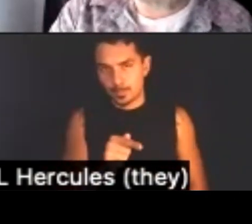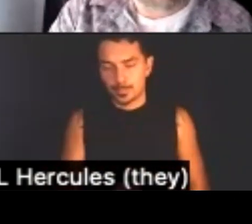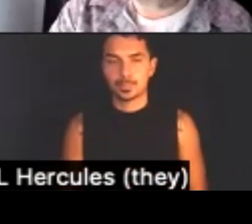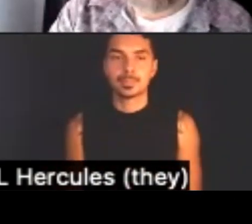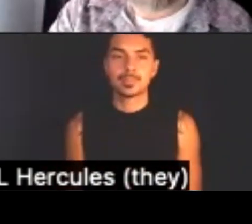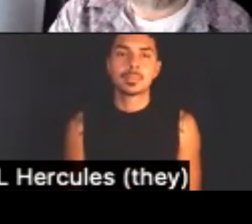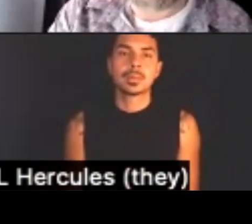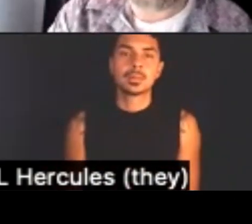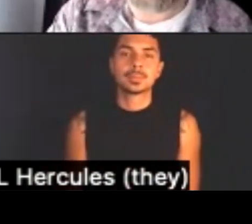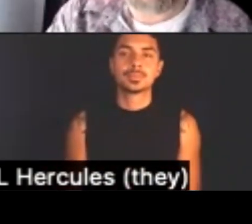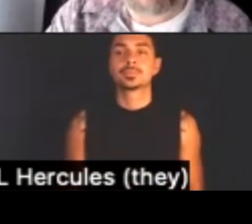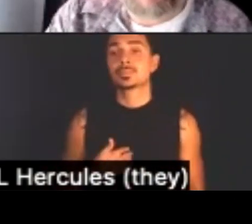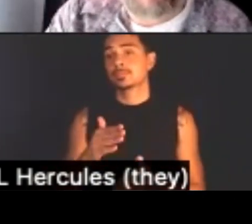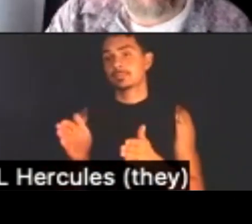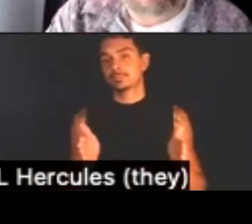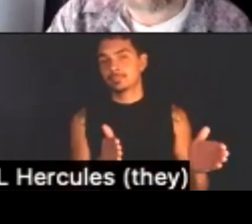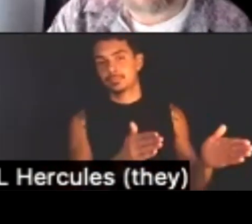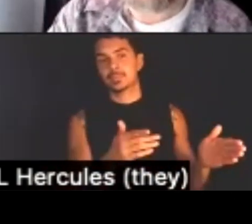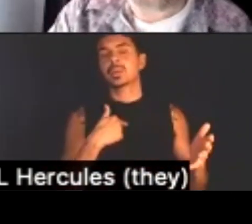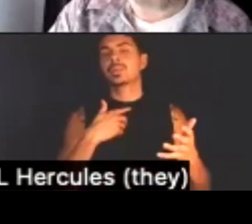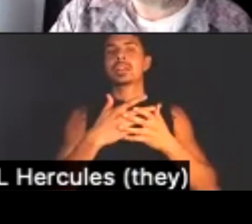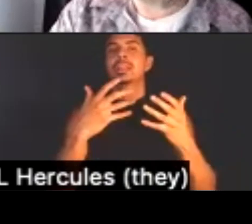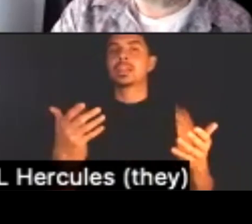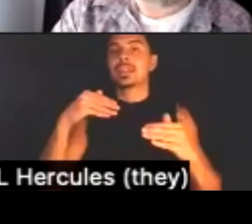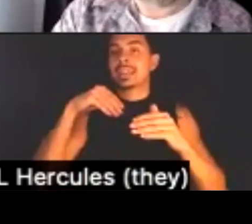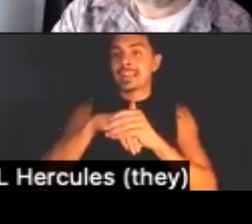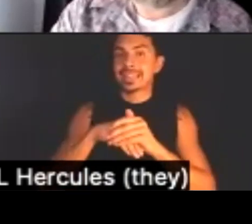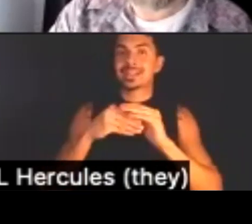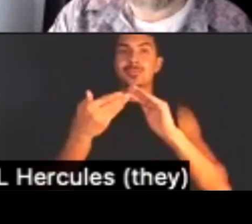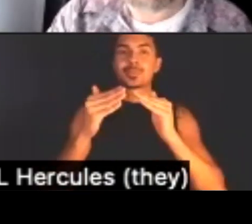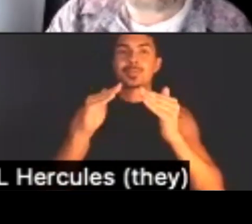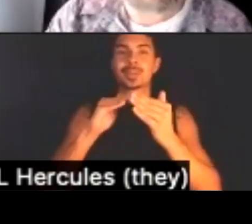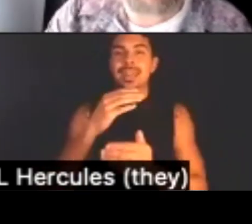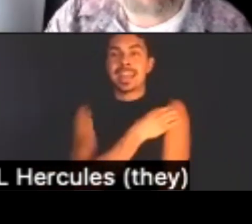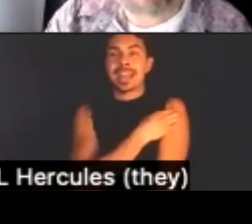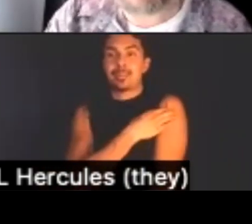We've got a lot of in community empowerment that's happening. More and more trans community members